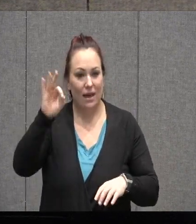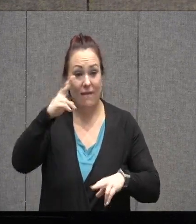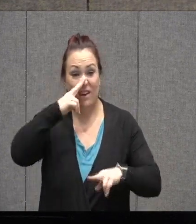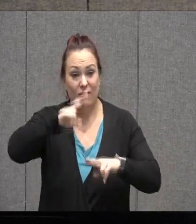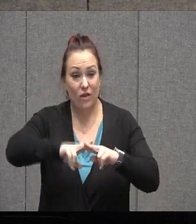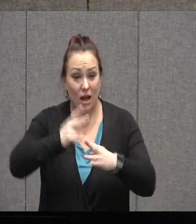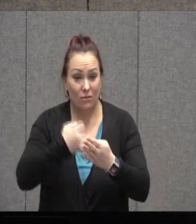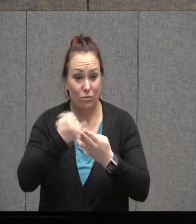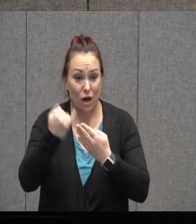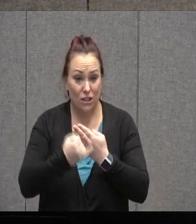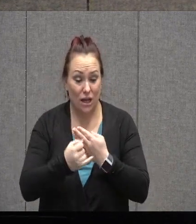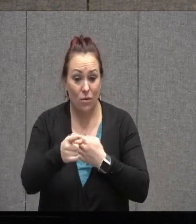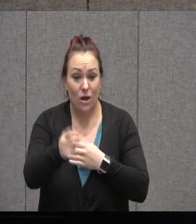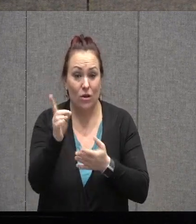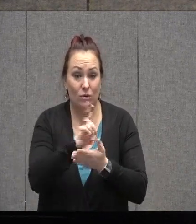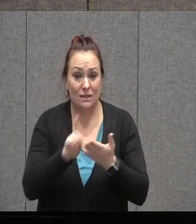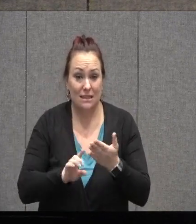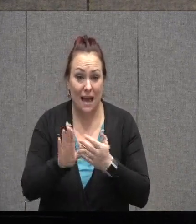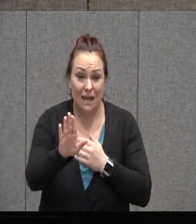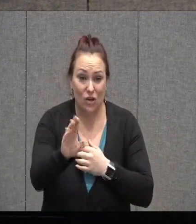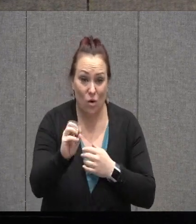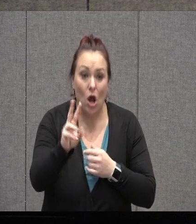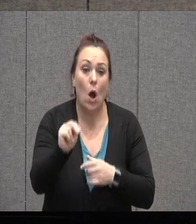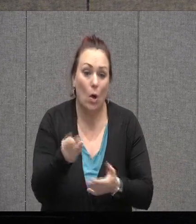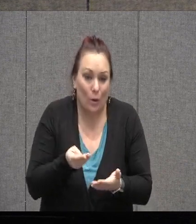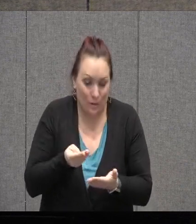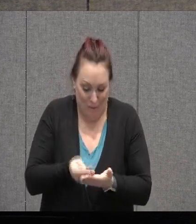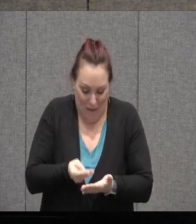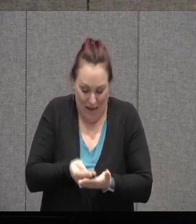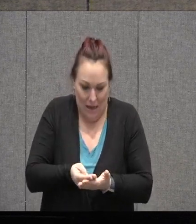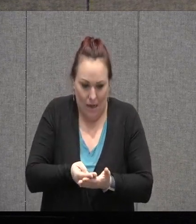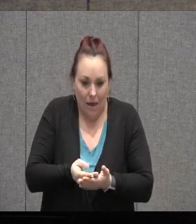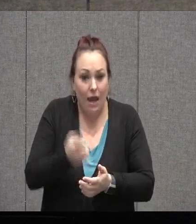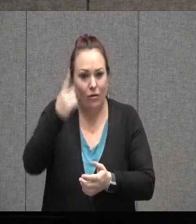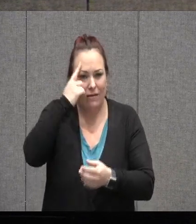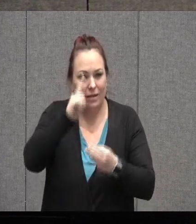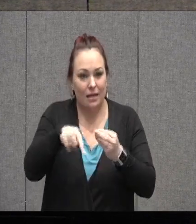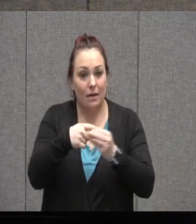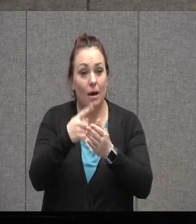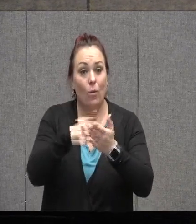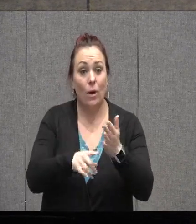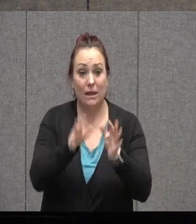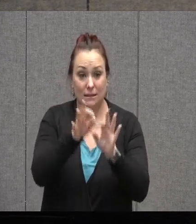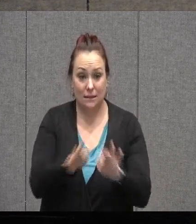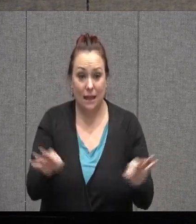So, you need to think about what's important to you. Now, downloaded on that website also